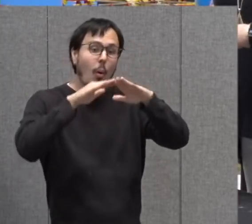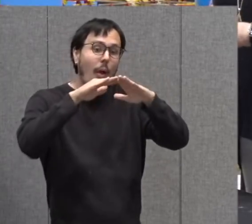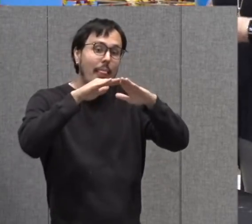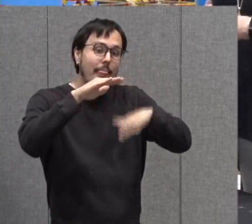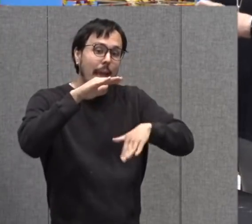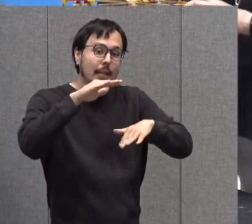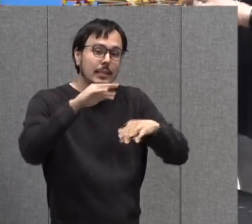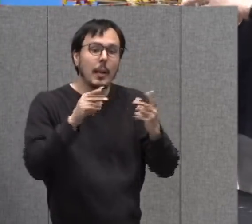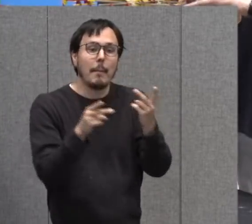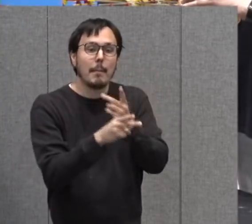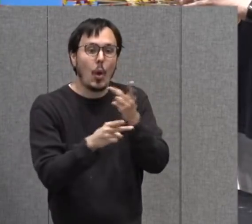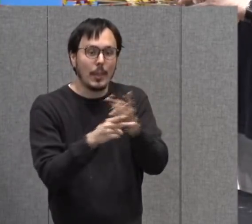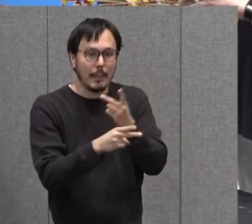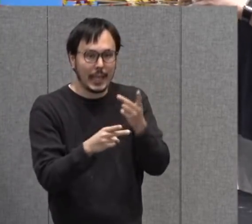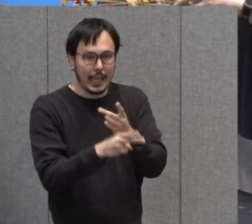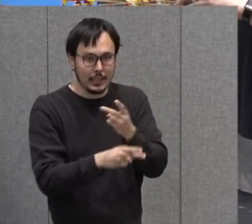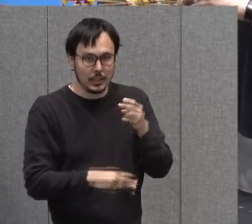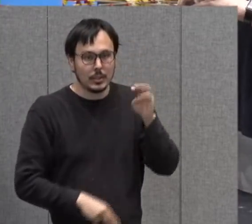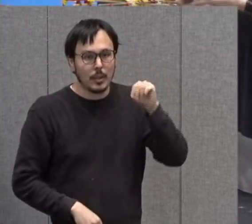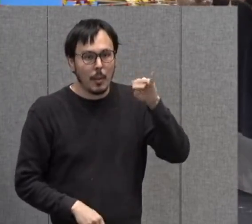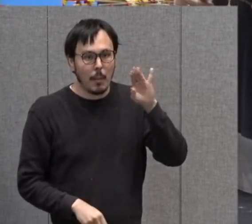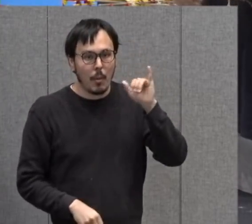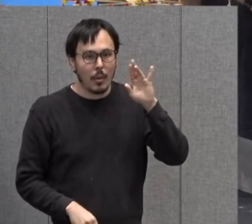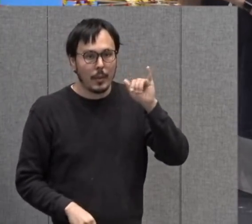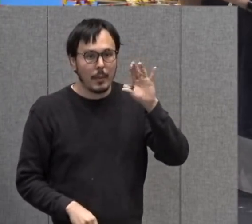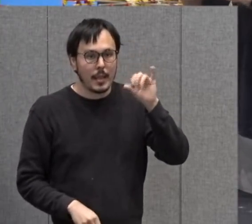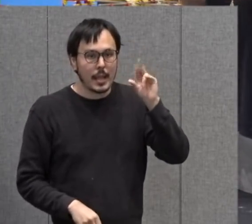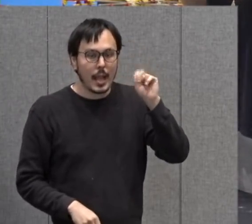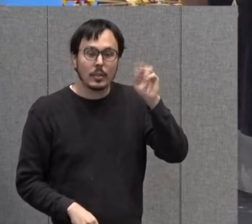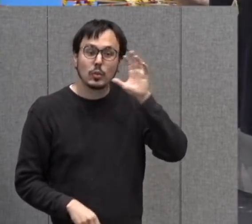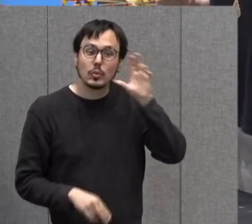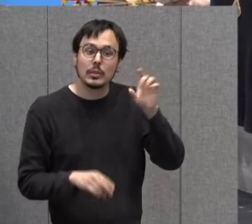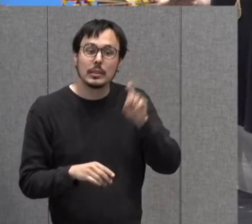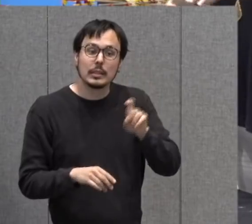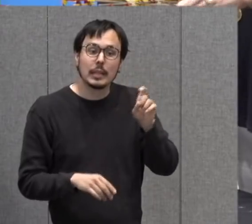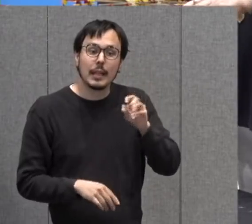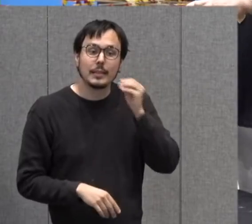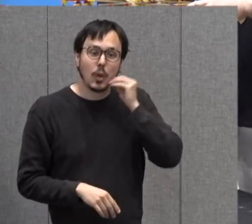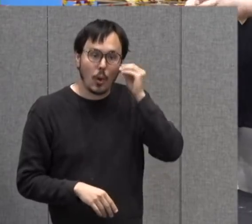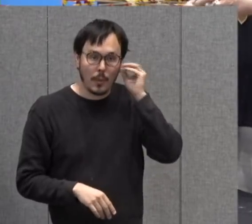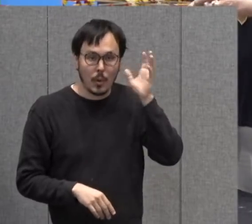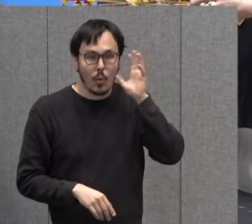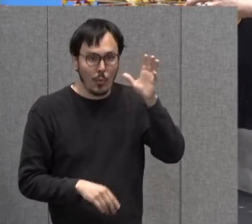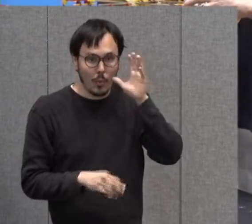So, the first thing that you're gonna need and you're gonna need this at home is probably a deck of cards.